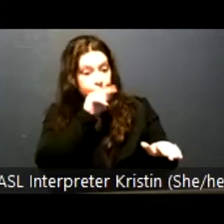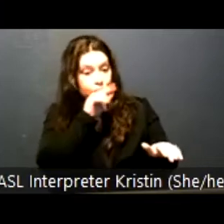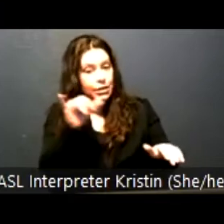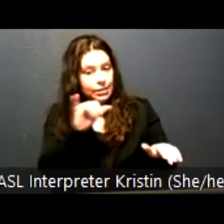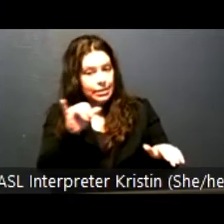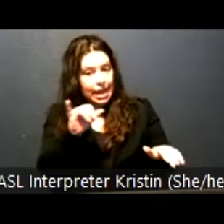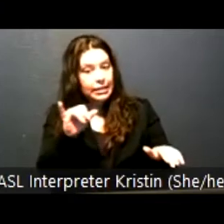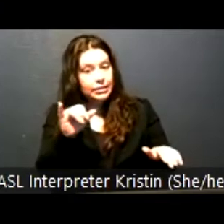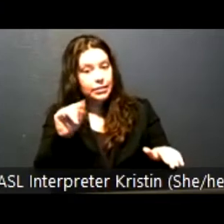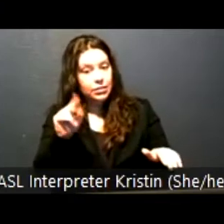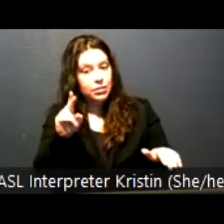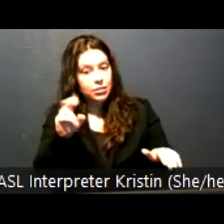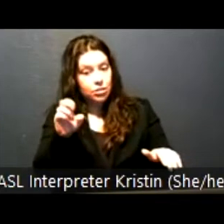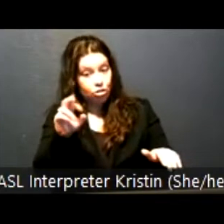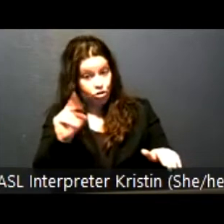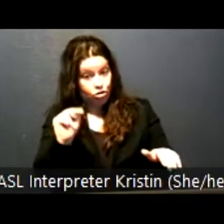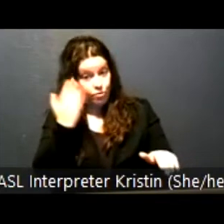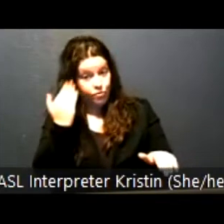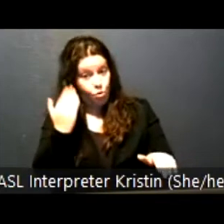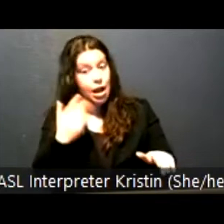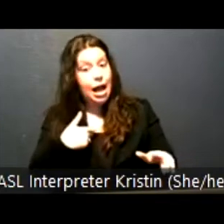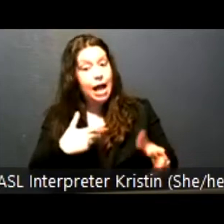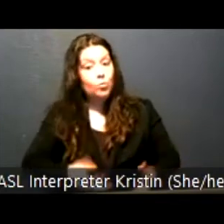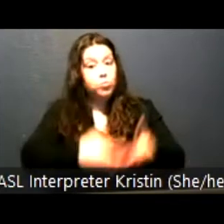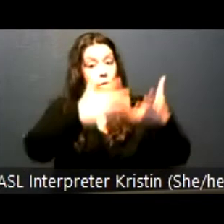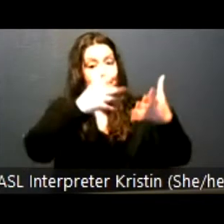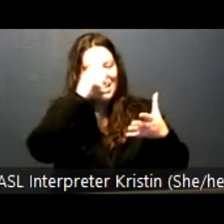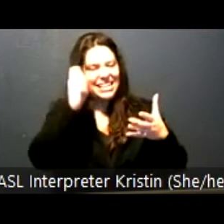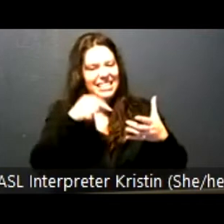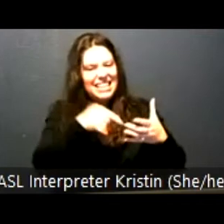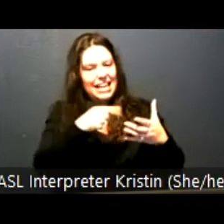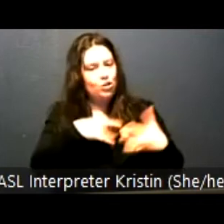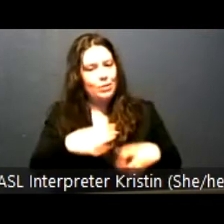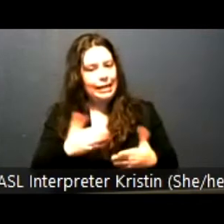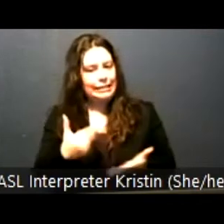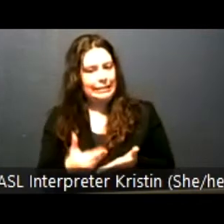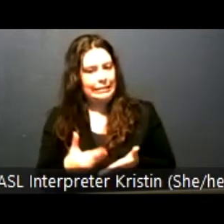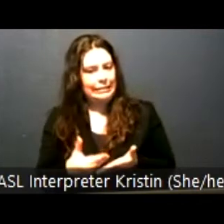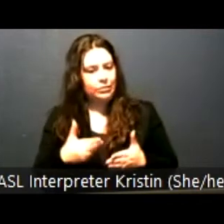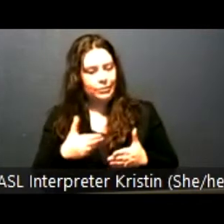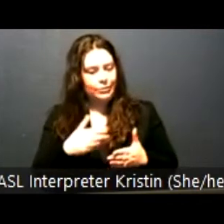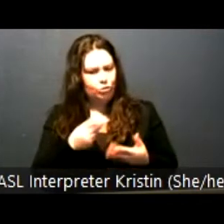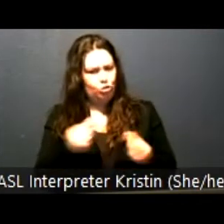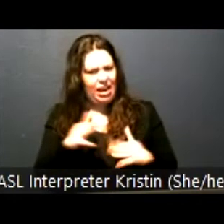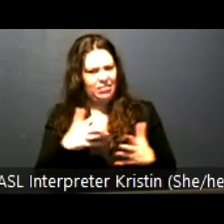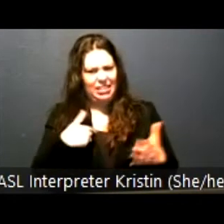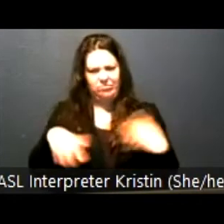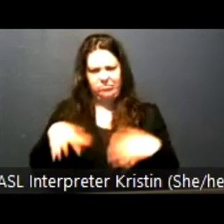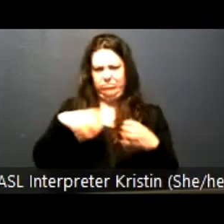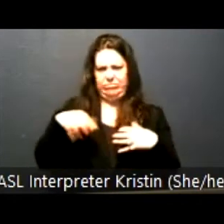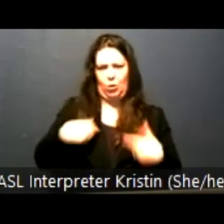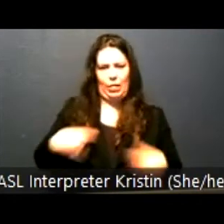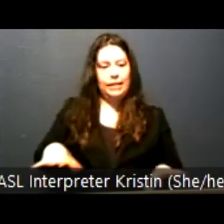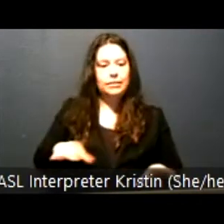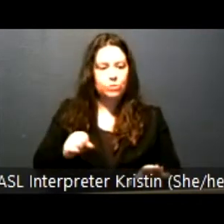these birds. So this is a ground release on its nest in June. June time of year in Alaska. >>Erika: Wow,